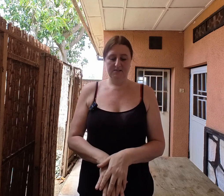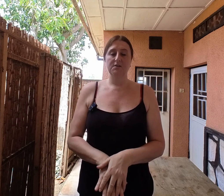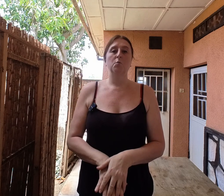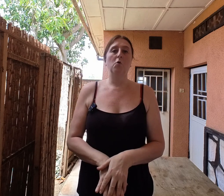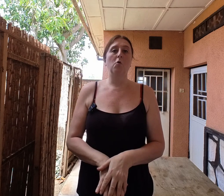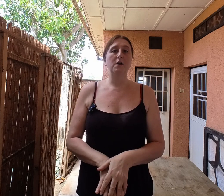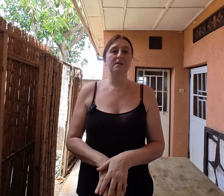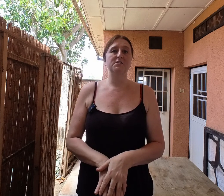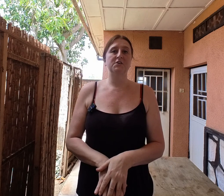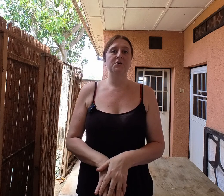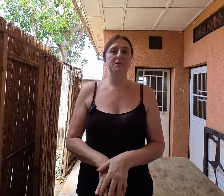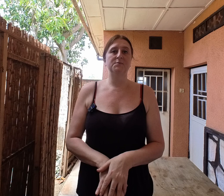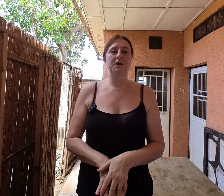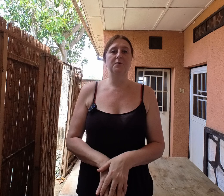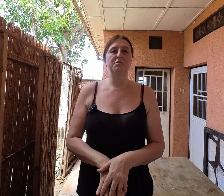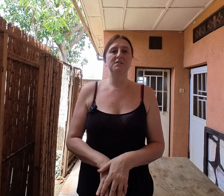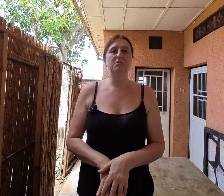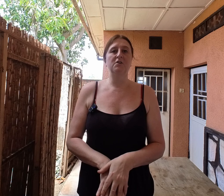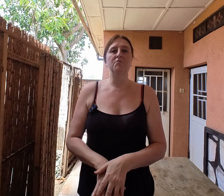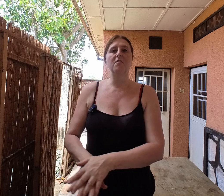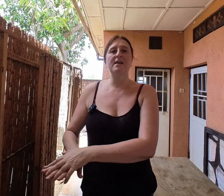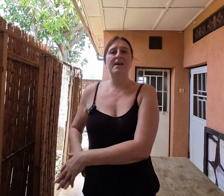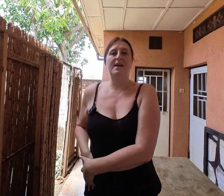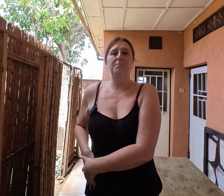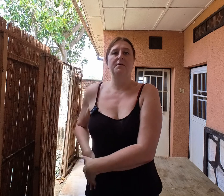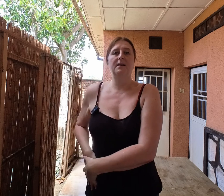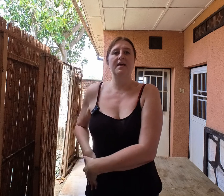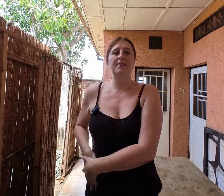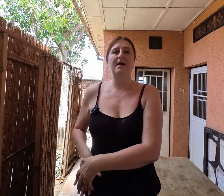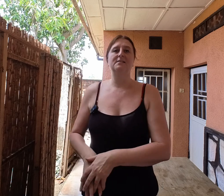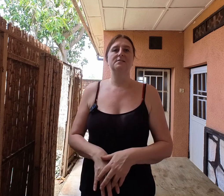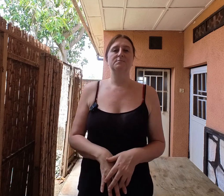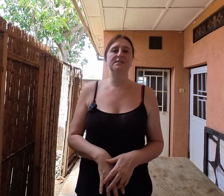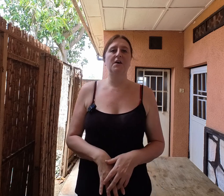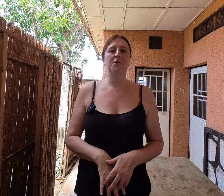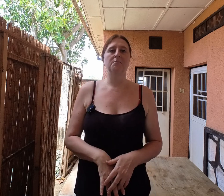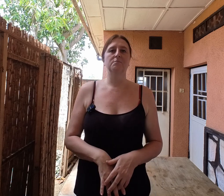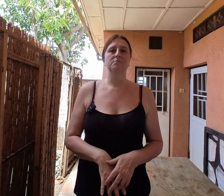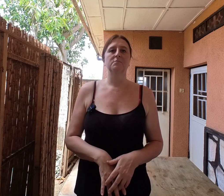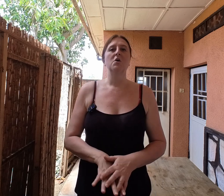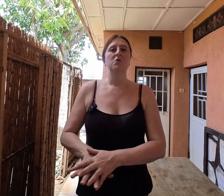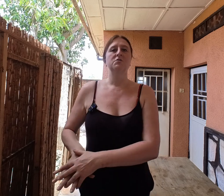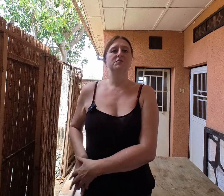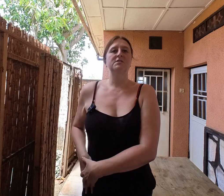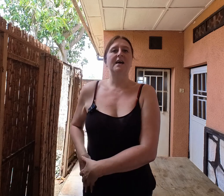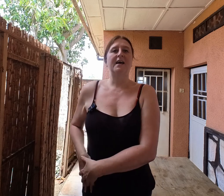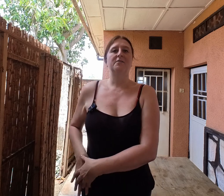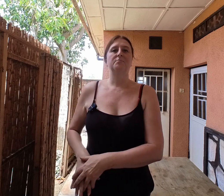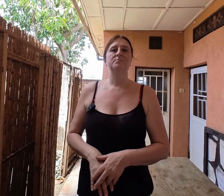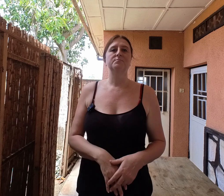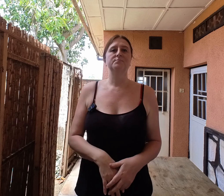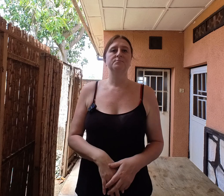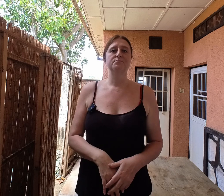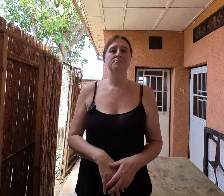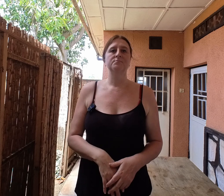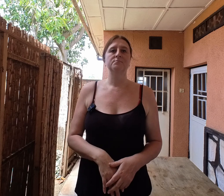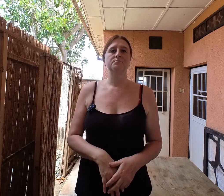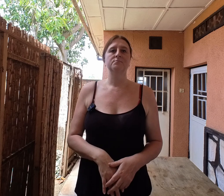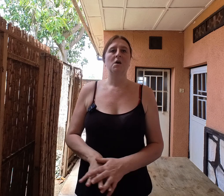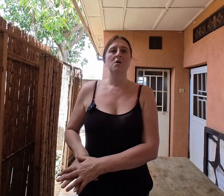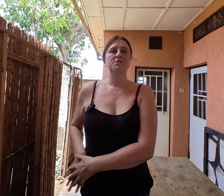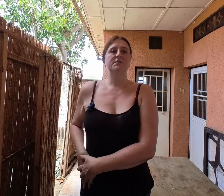and all we're going to do is we're going to put it on our right hip, like that. So, Sudan.